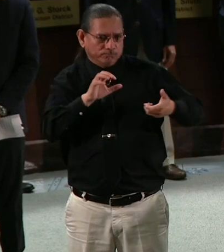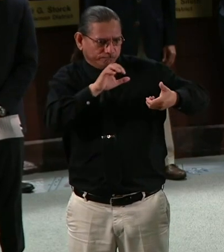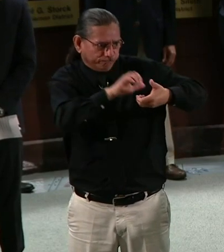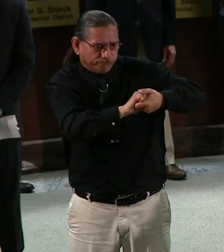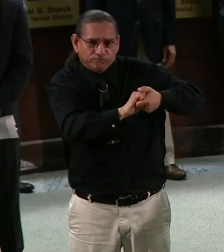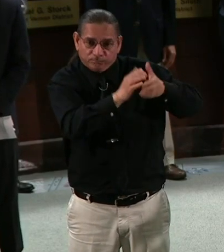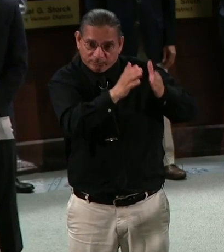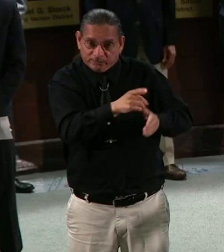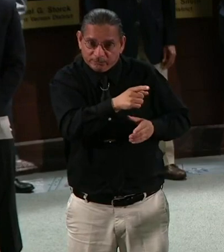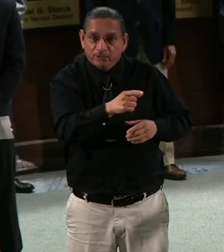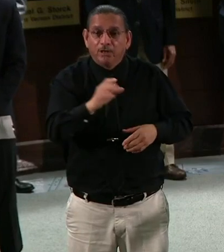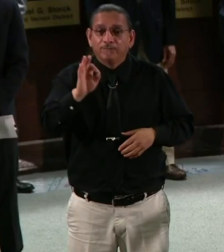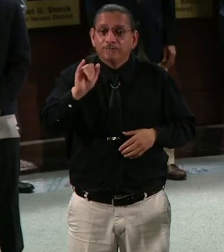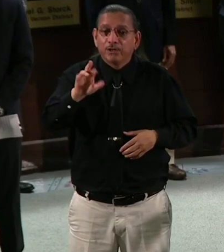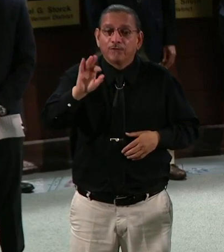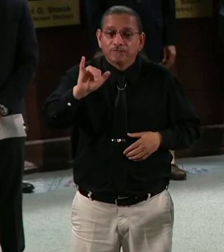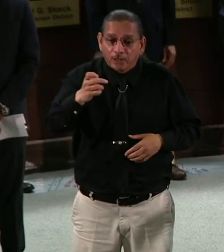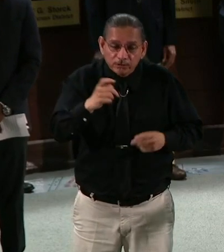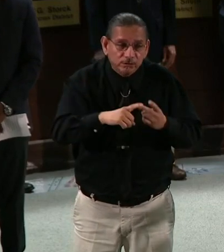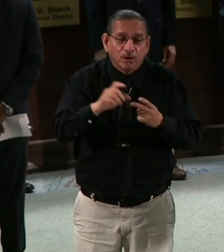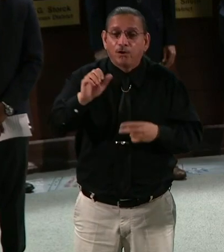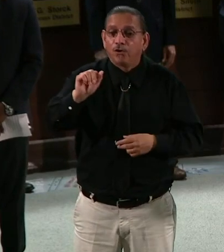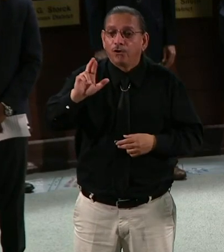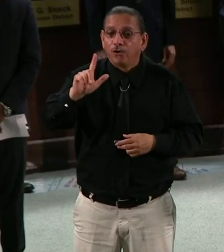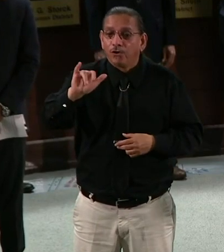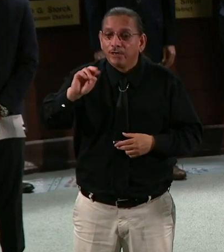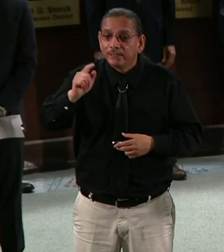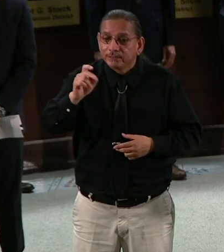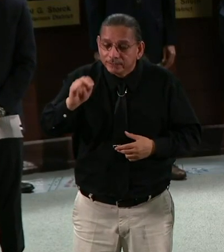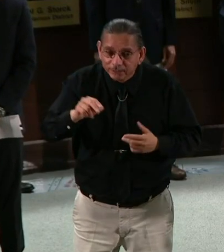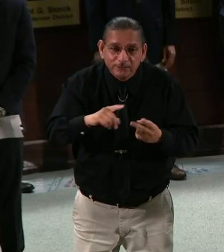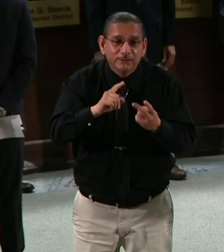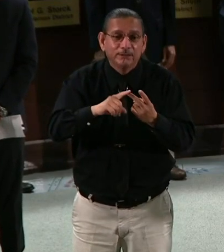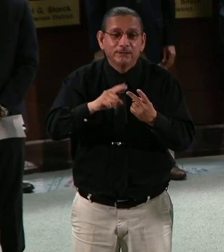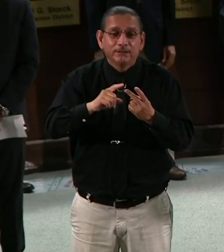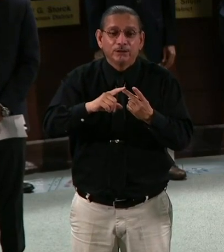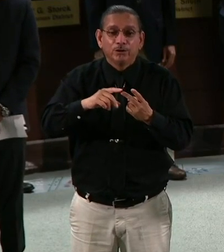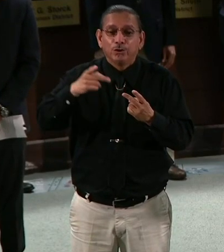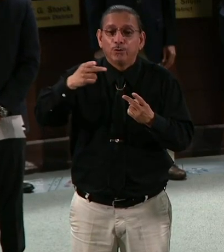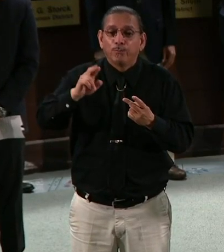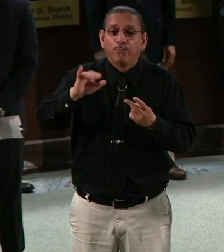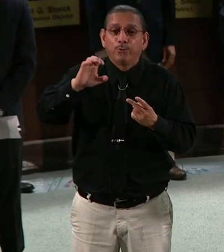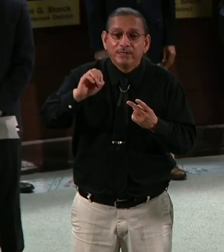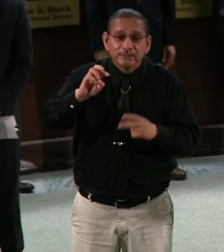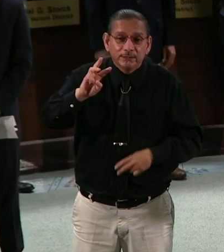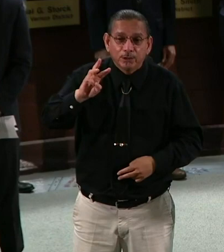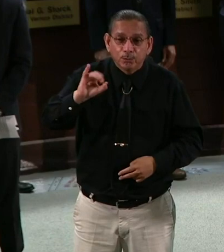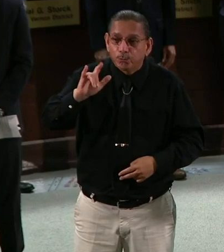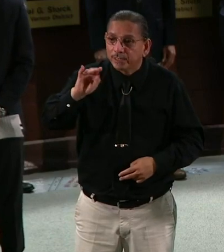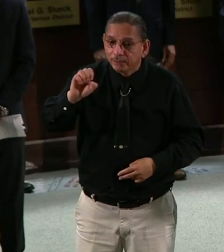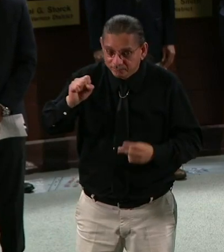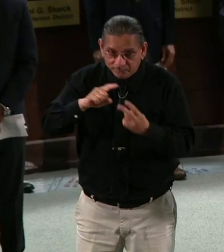PARTNERSHIPS IN FAIRFAX ARLINGTON AND PRINCE WILLIAM